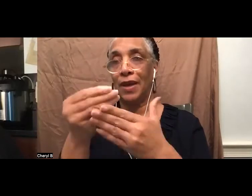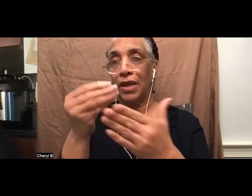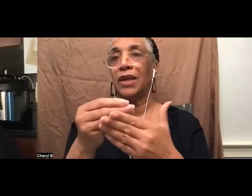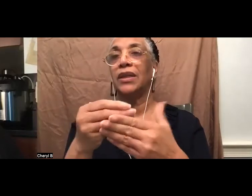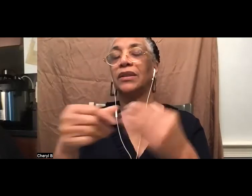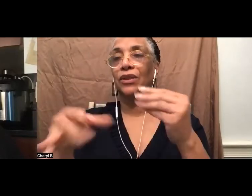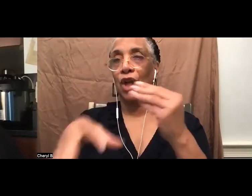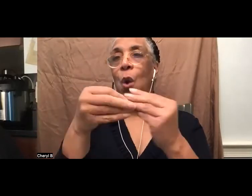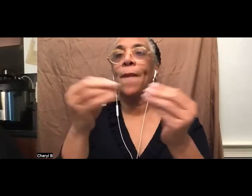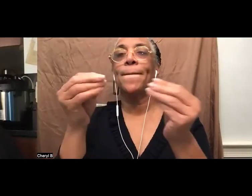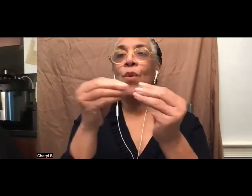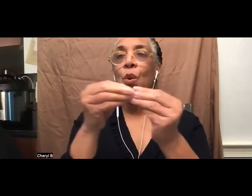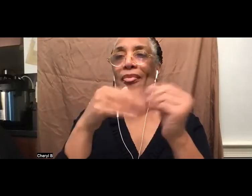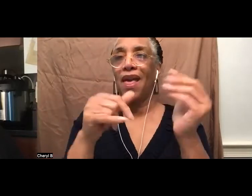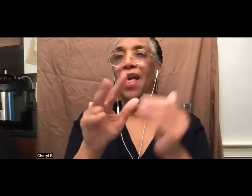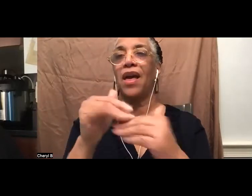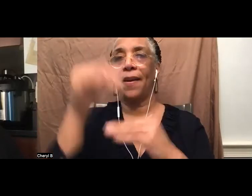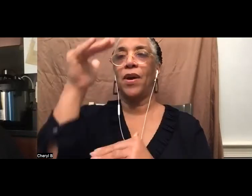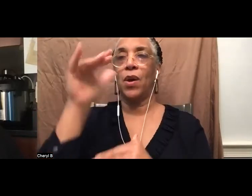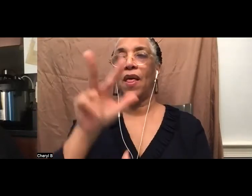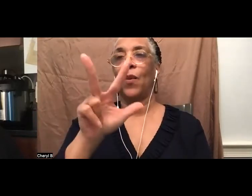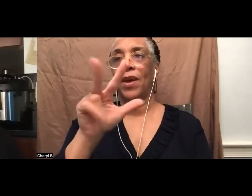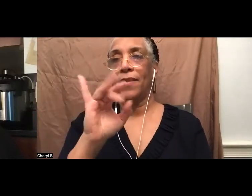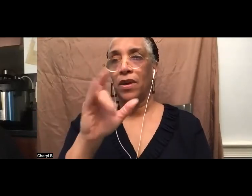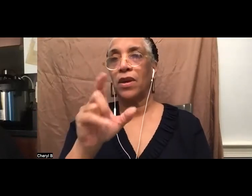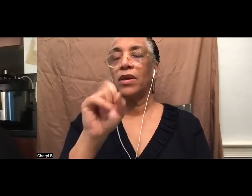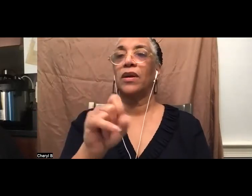As for arms dealers Lockheed Martin, Raytheon and BAE